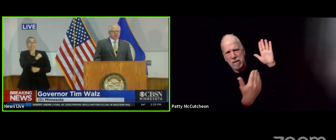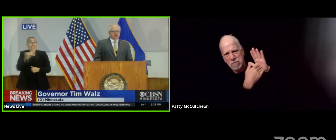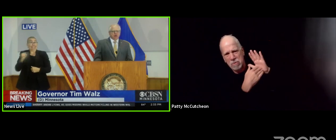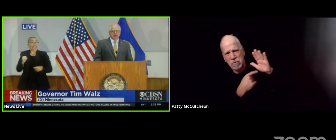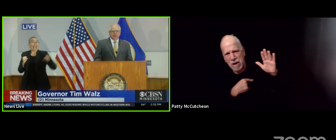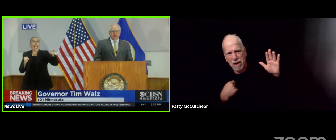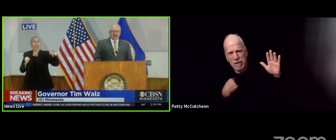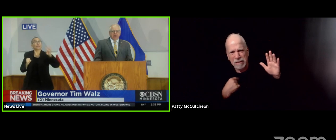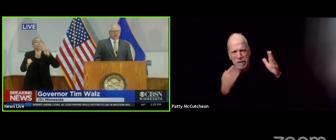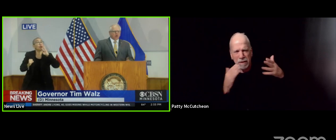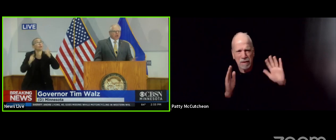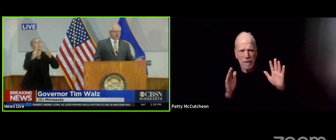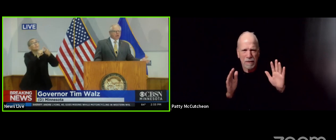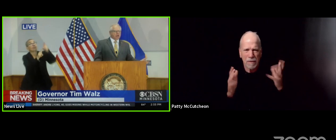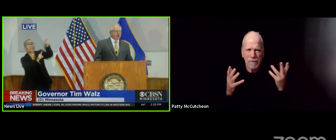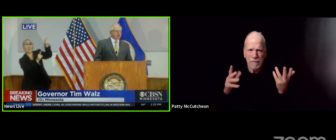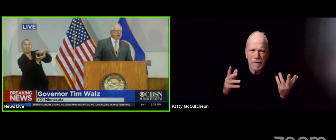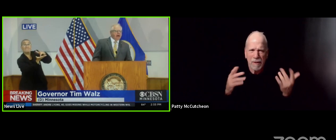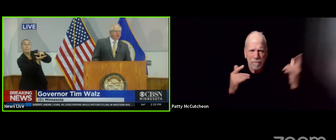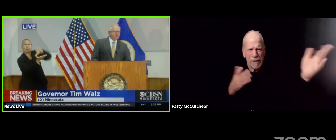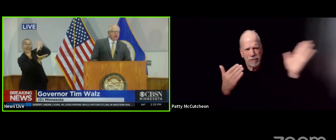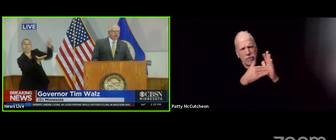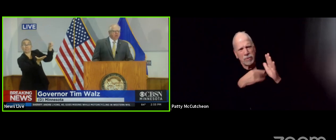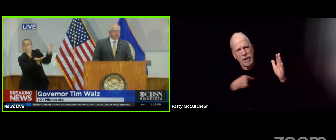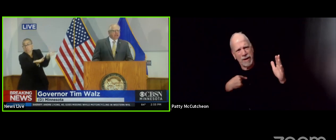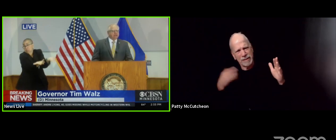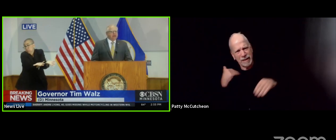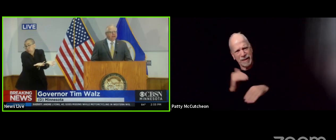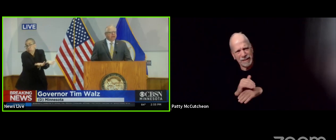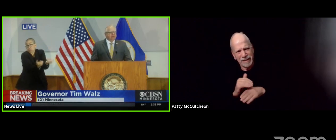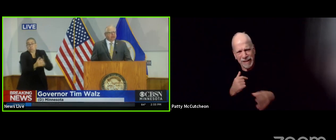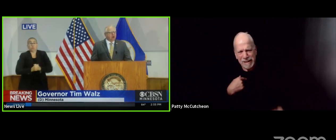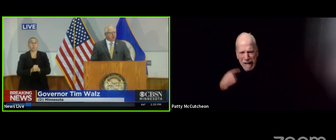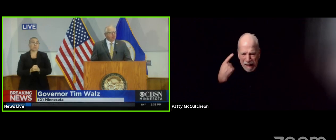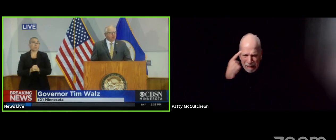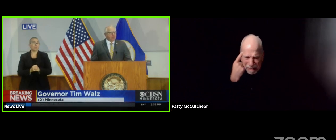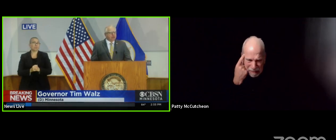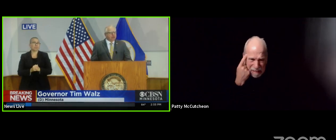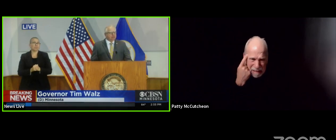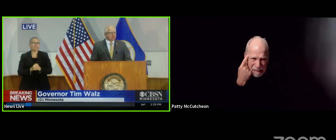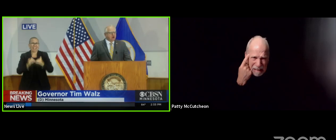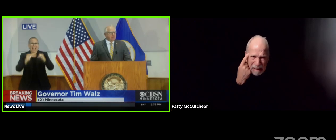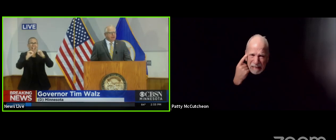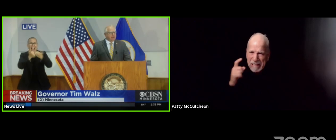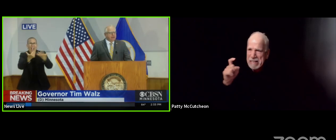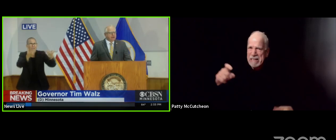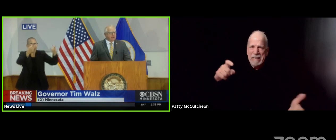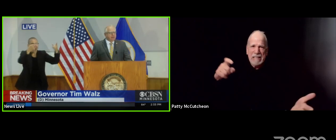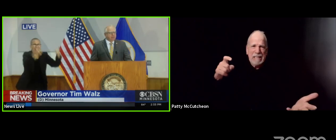SOME GOOD BACKGROUND WORK HERE TO GO. HOW DID WE GET TO THAT? DID ANYBODY KNOW WE WERE GOING TO GET SUED ON THAT?